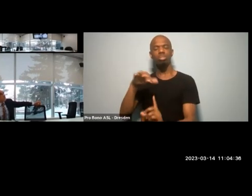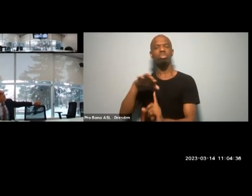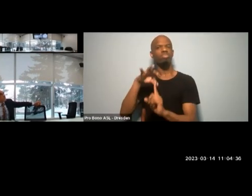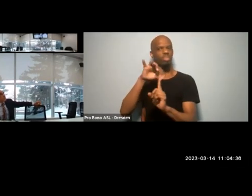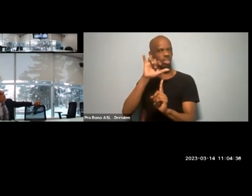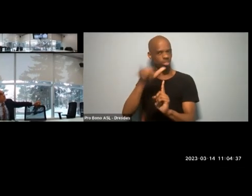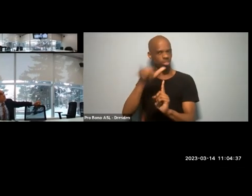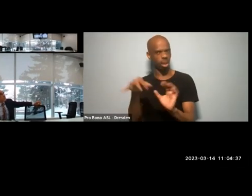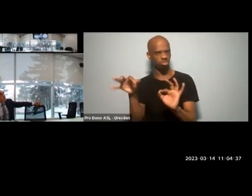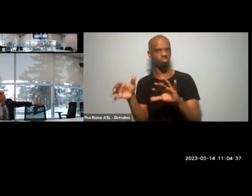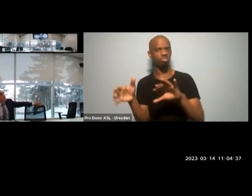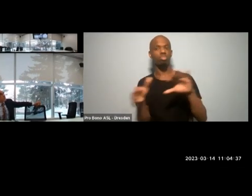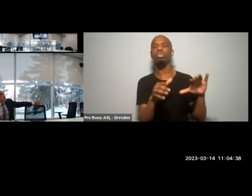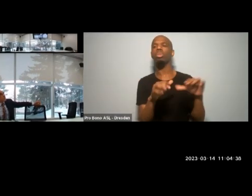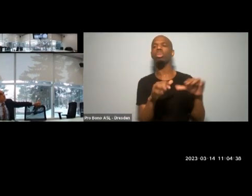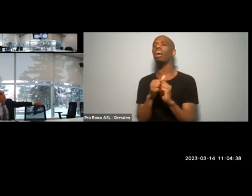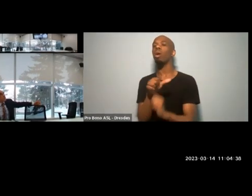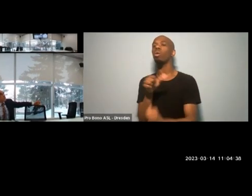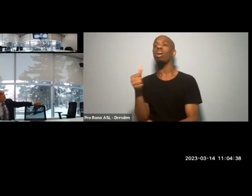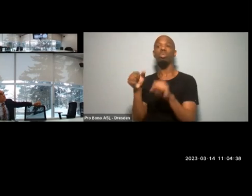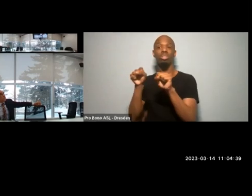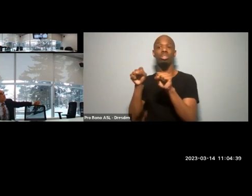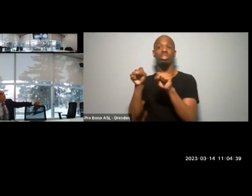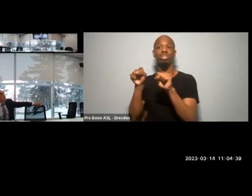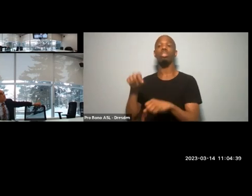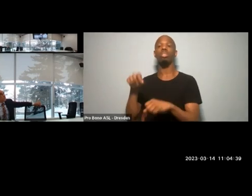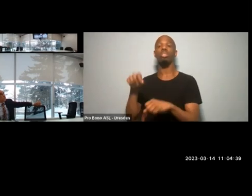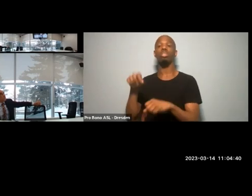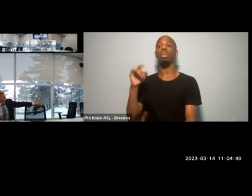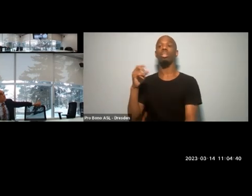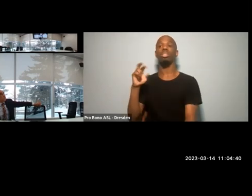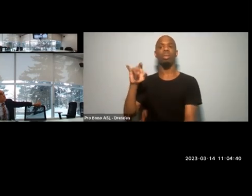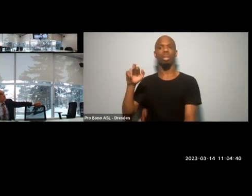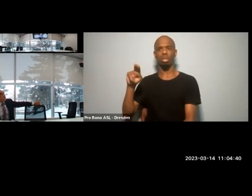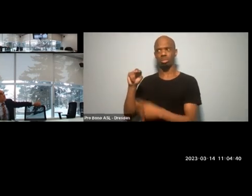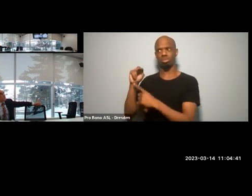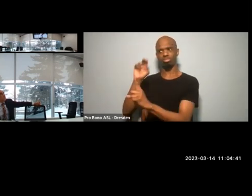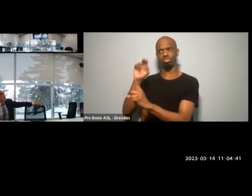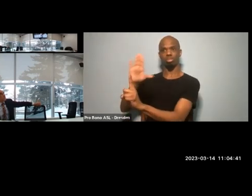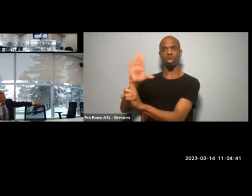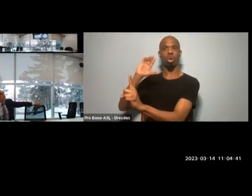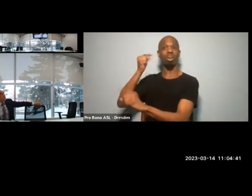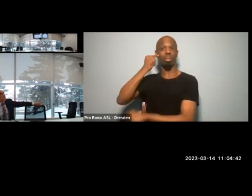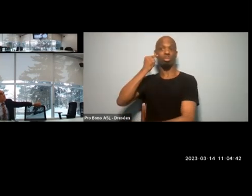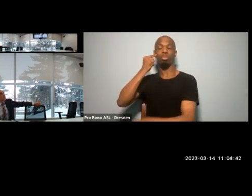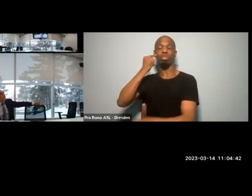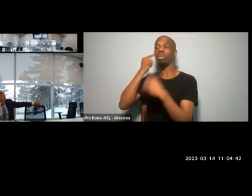how can the Nigerian government begin to place the value of the arts given that Nigeria